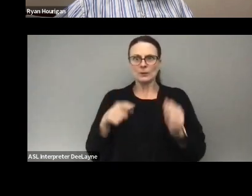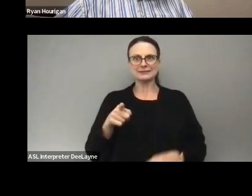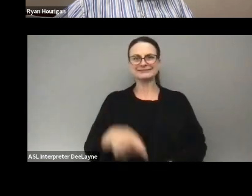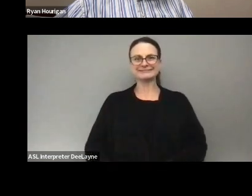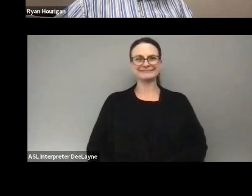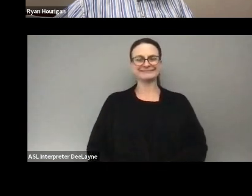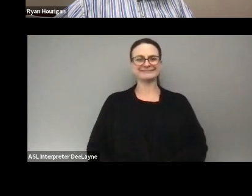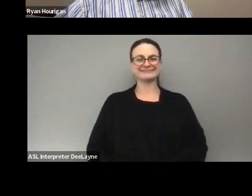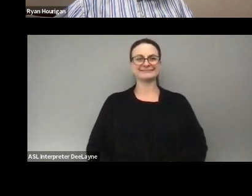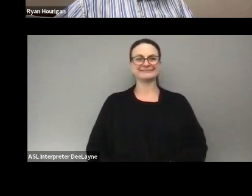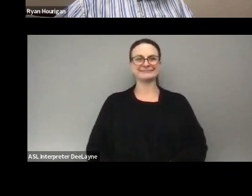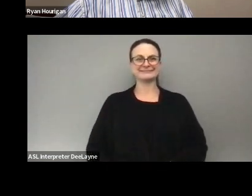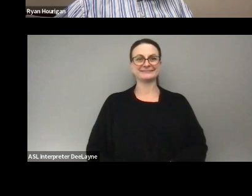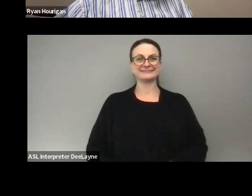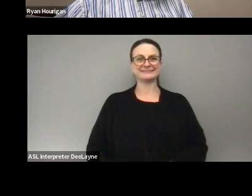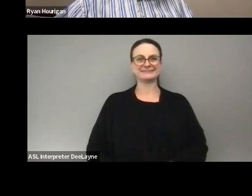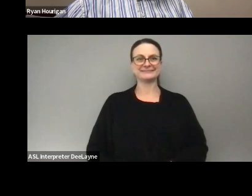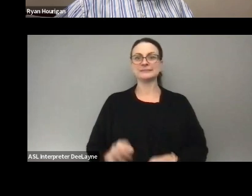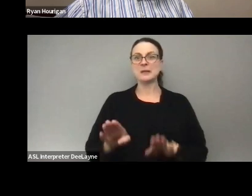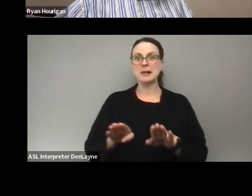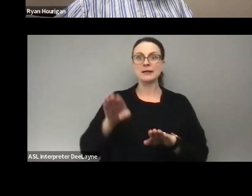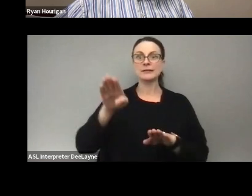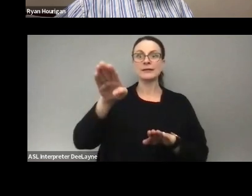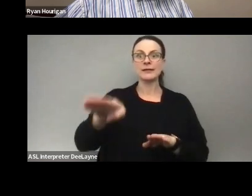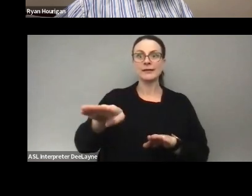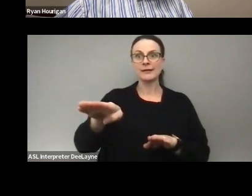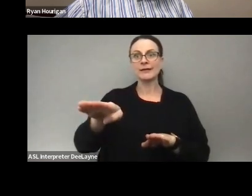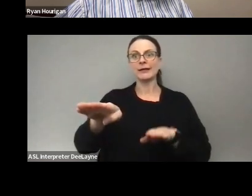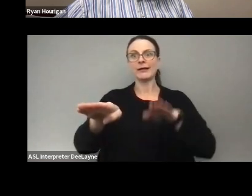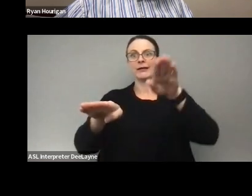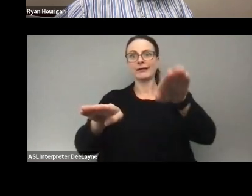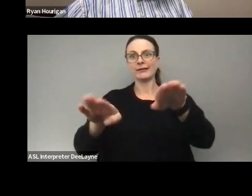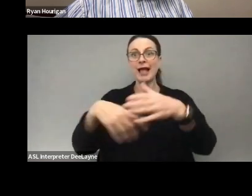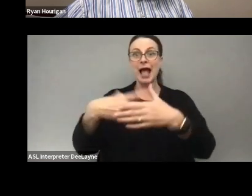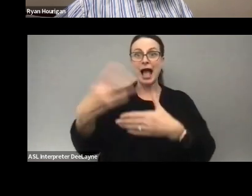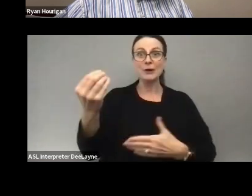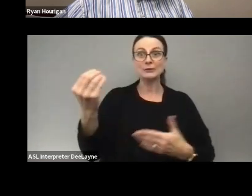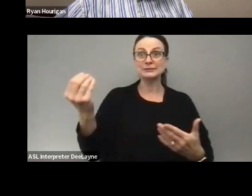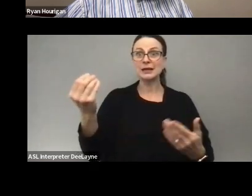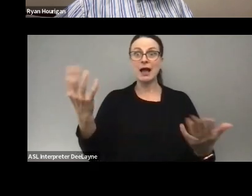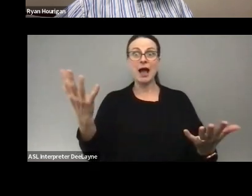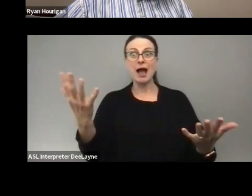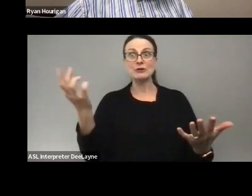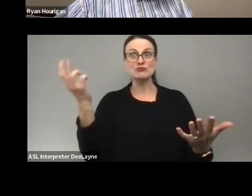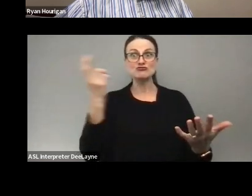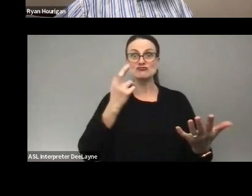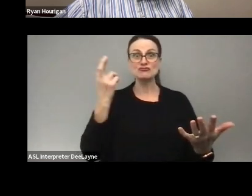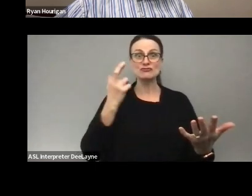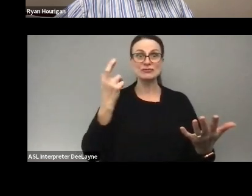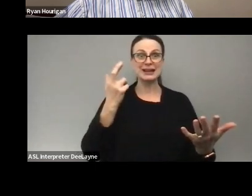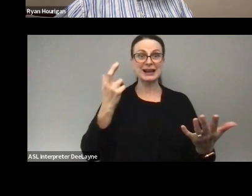The yellow group took a step outside and realized that their feet made tracks in the snow.